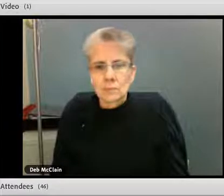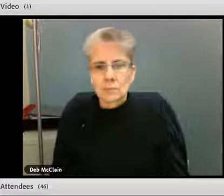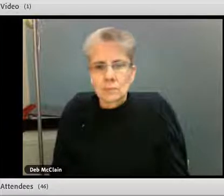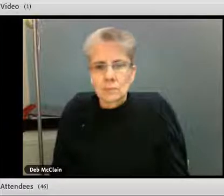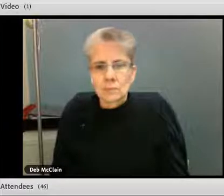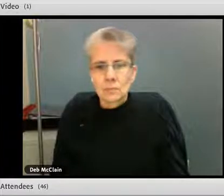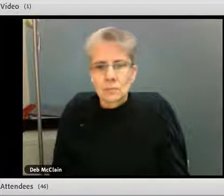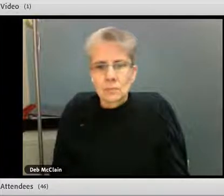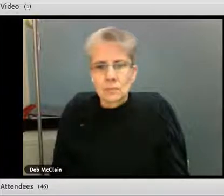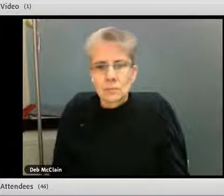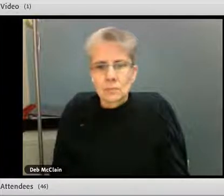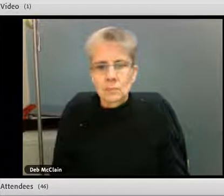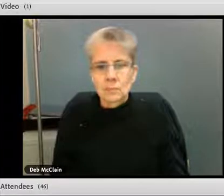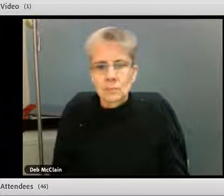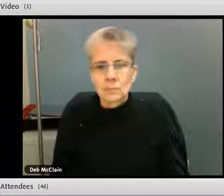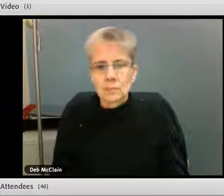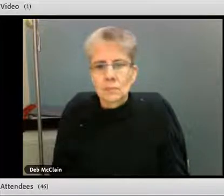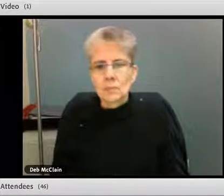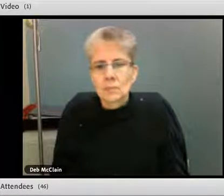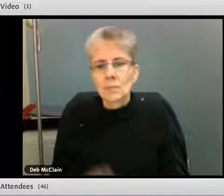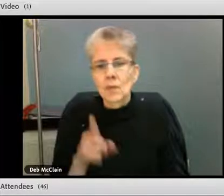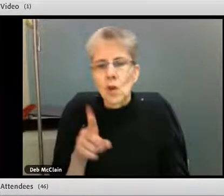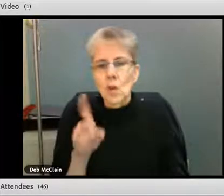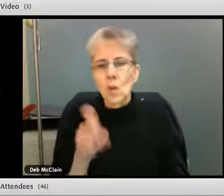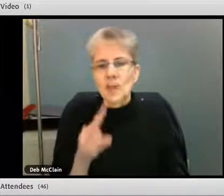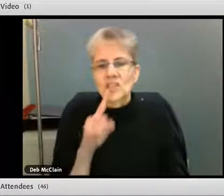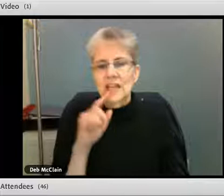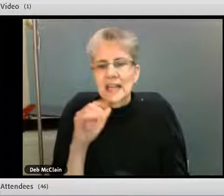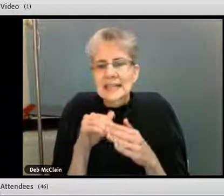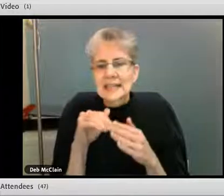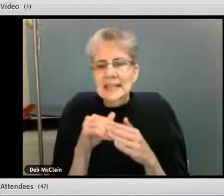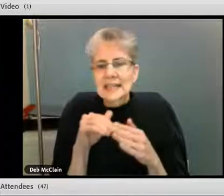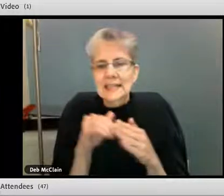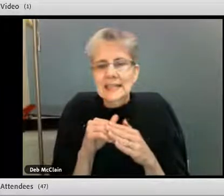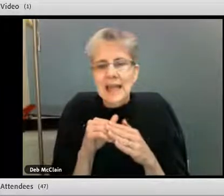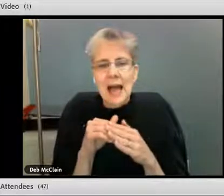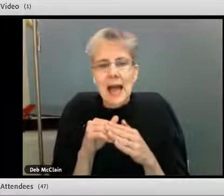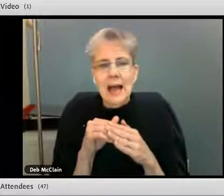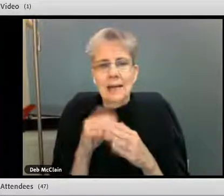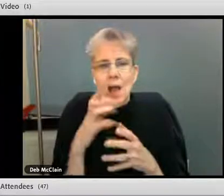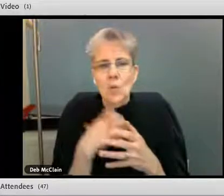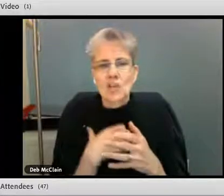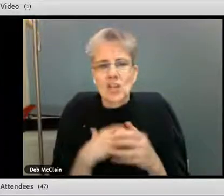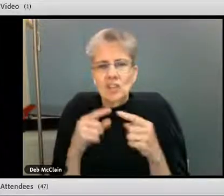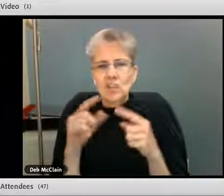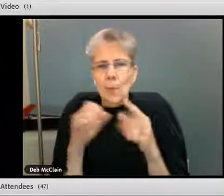Inside the cropped -- I wish I could bring it out a little bit more for you, but it's really hard.